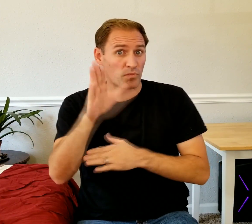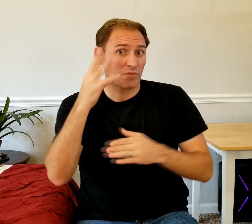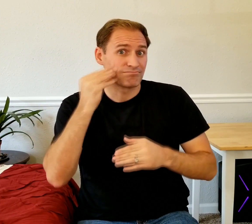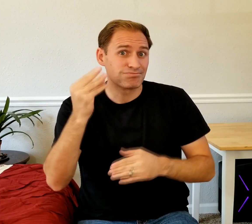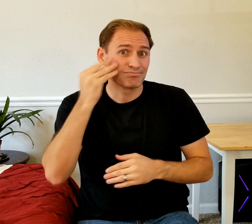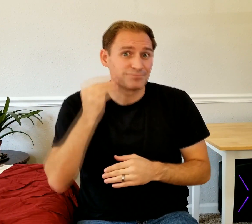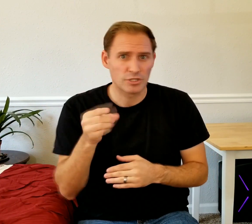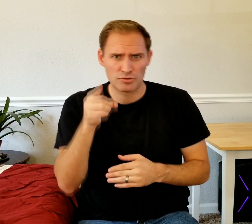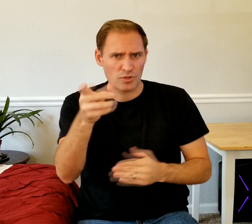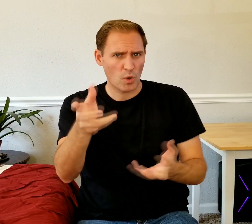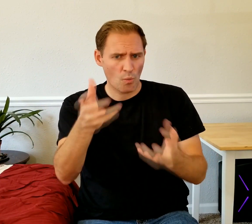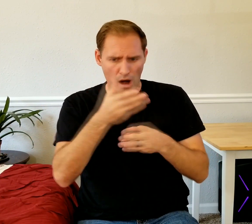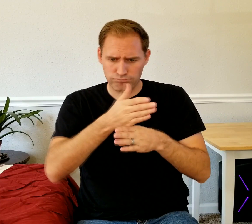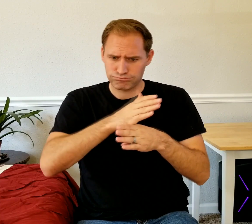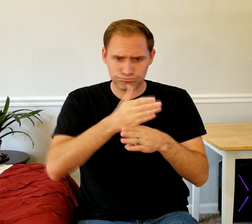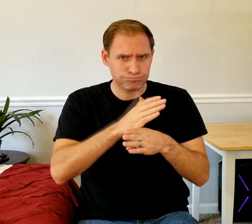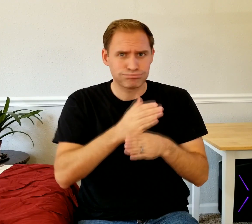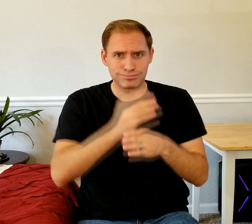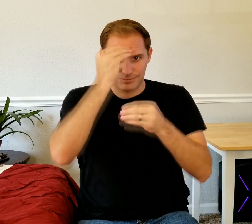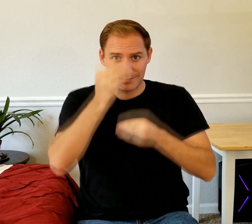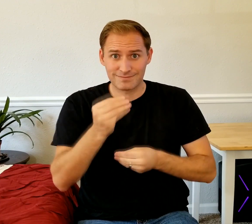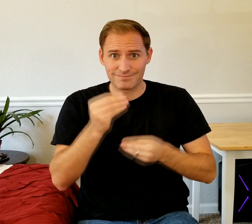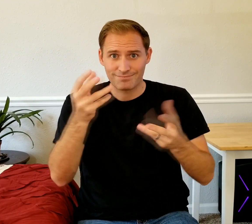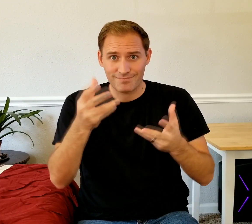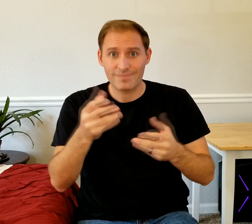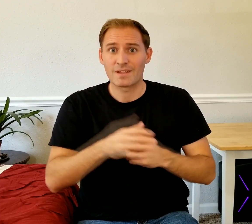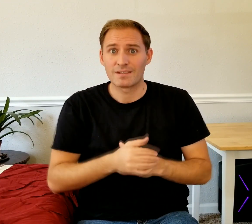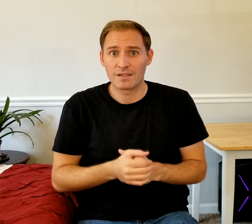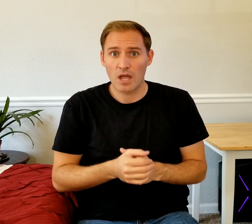that you would like to share with others but also I wanted to create some content